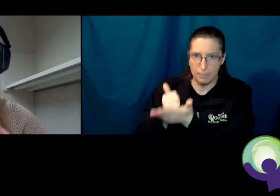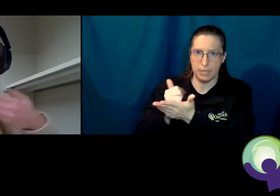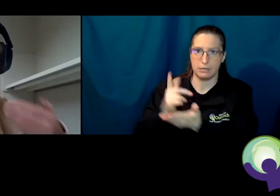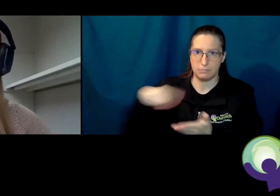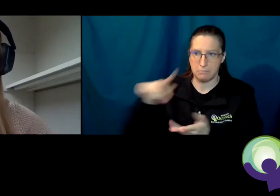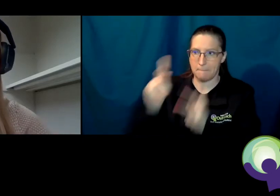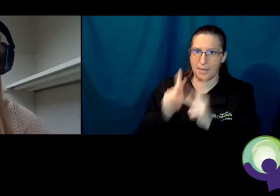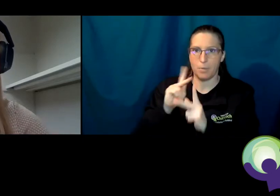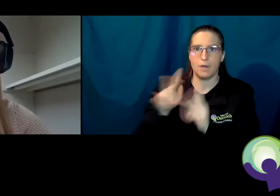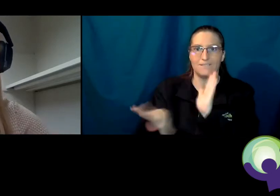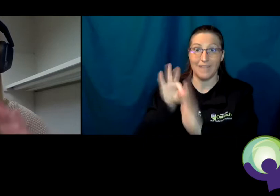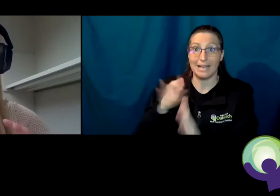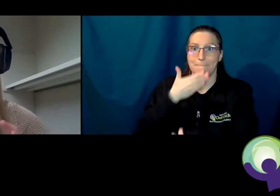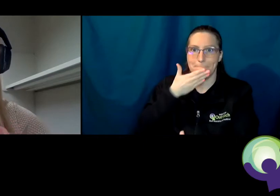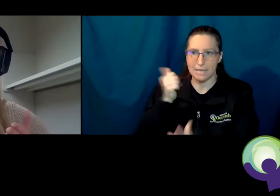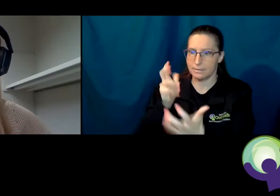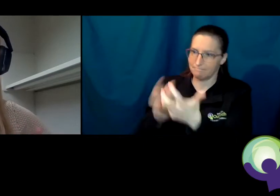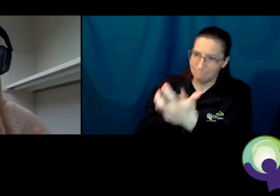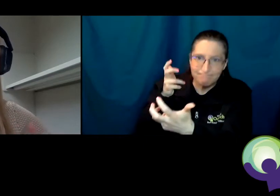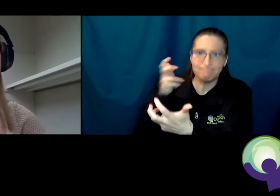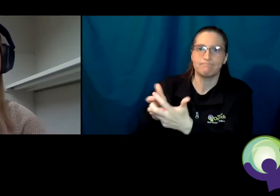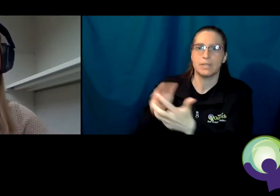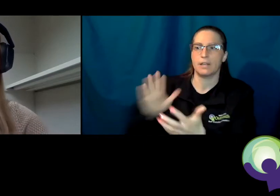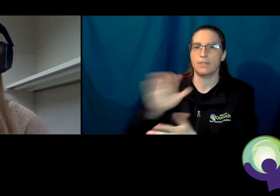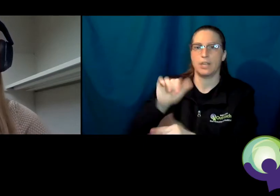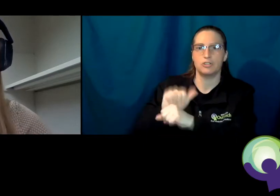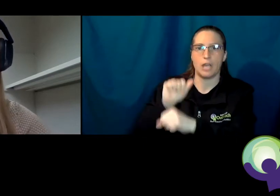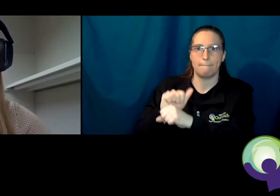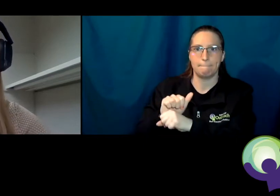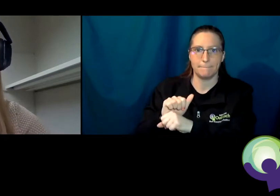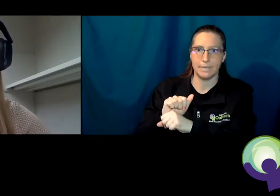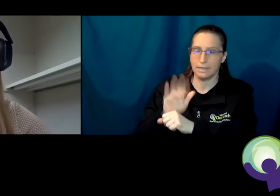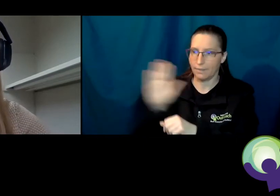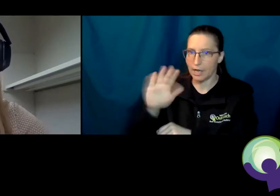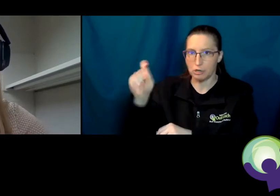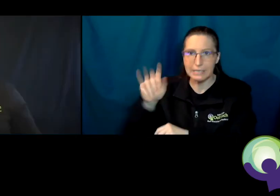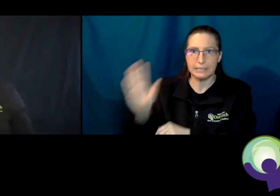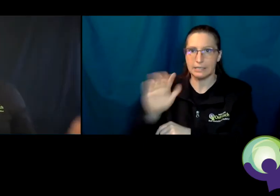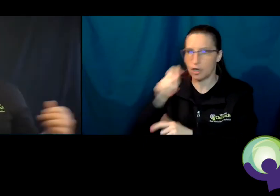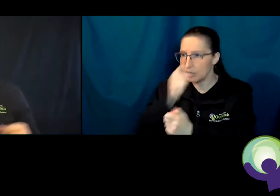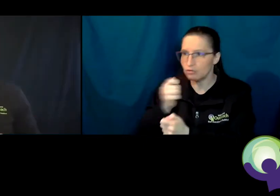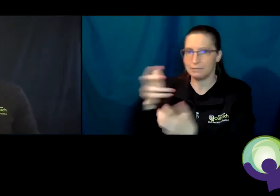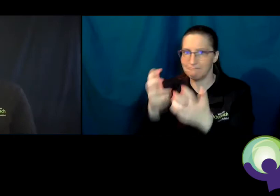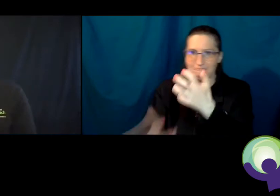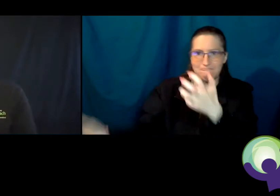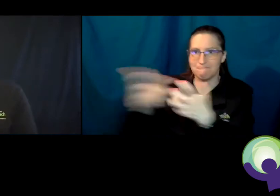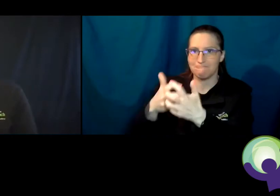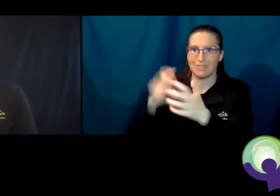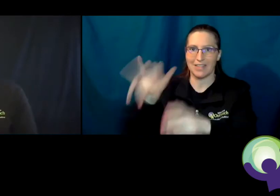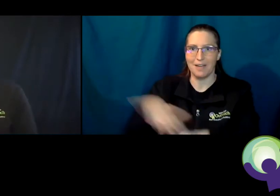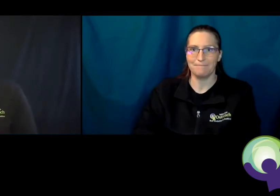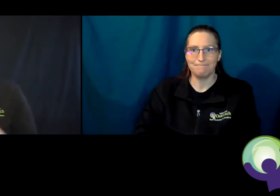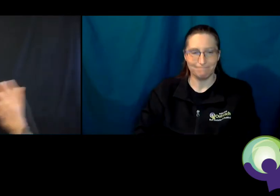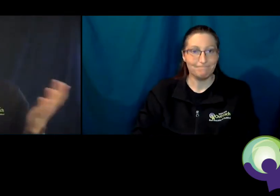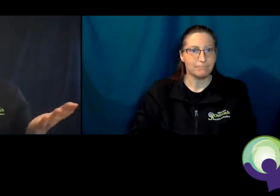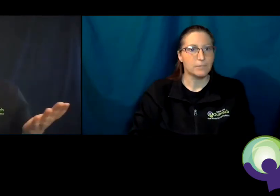best career path and what best fits their needs and interests.